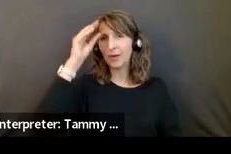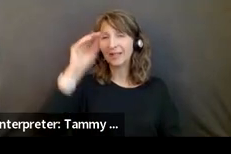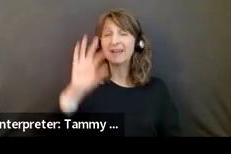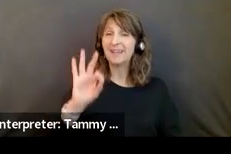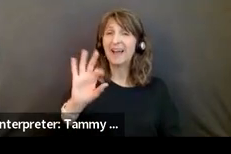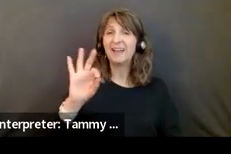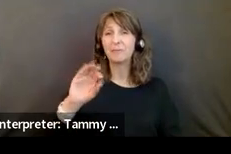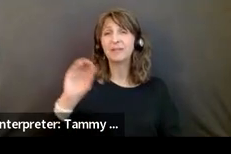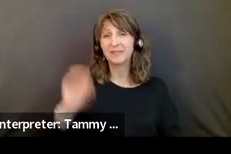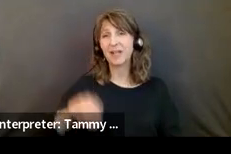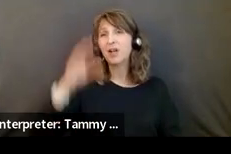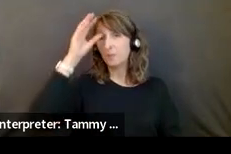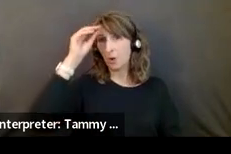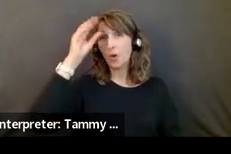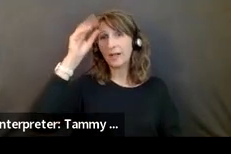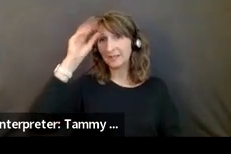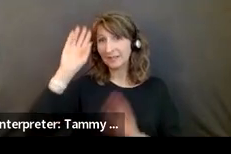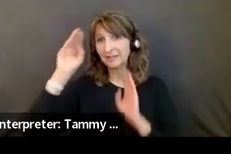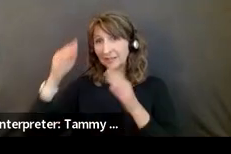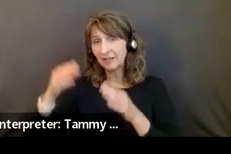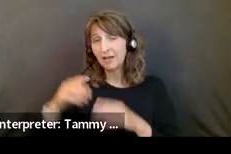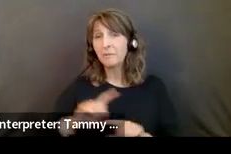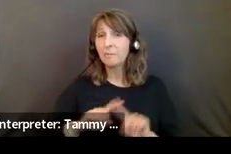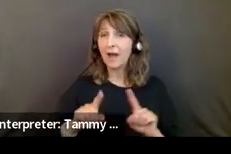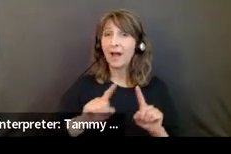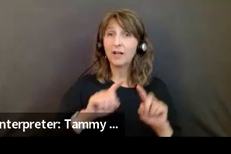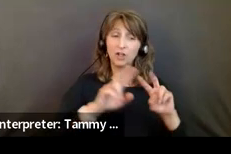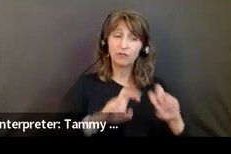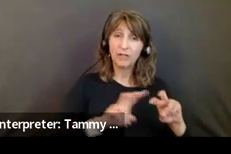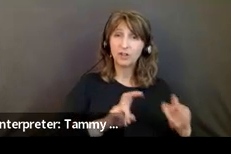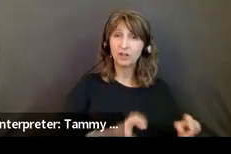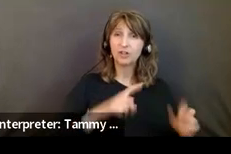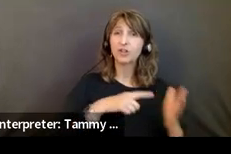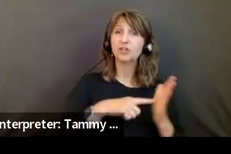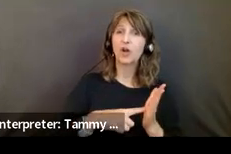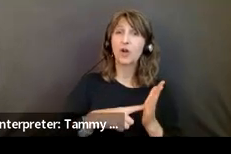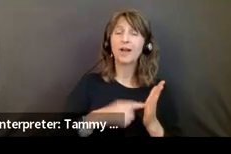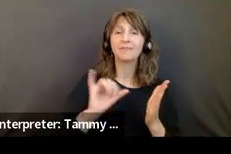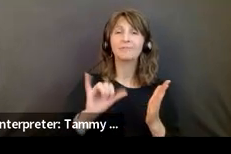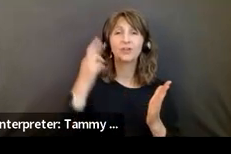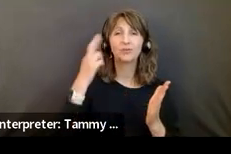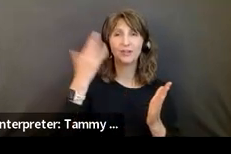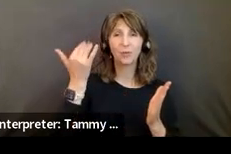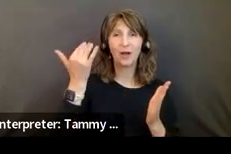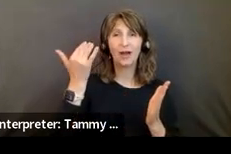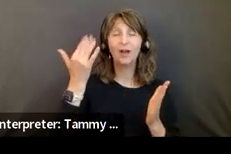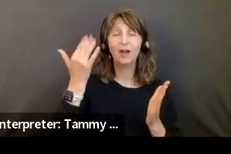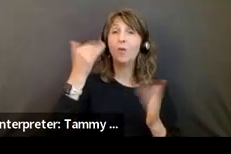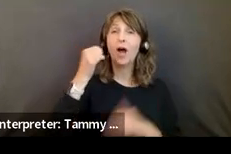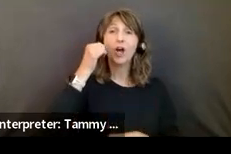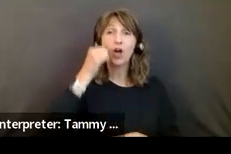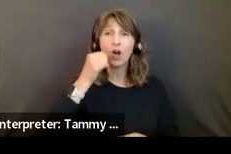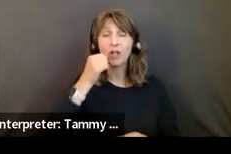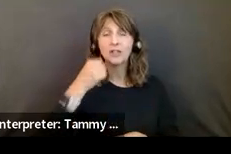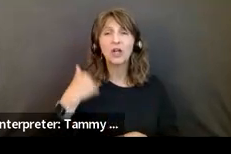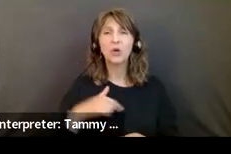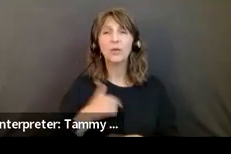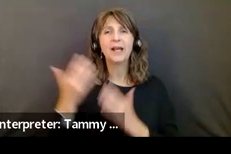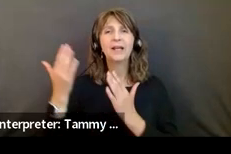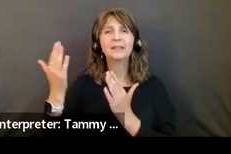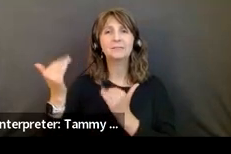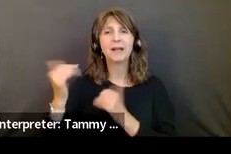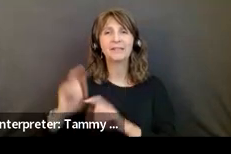But when you look at the research There's a reason behind that. Because we set certain expectations on girls and then certain expectations on boys, right?